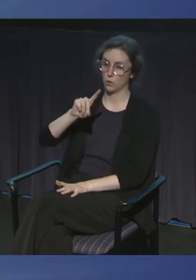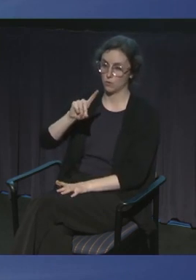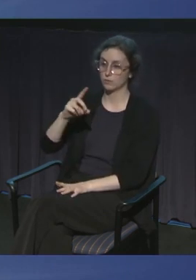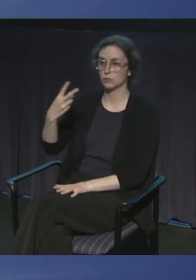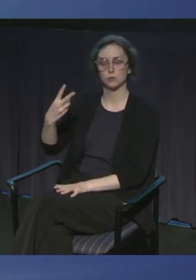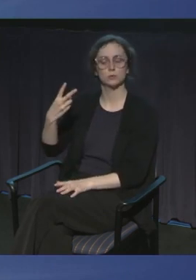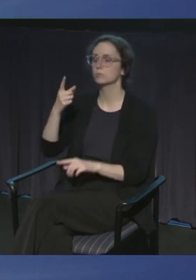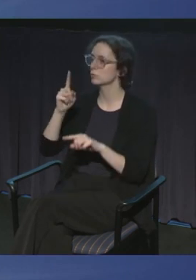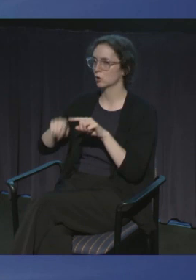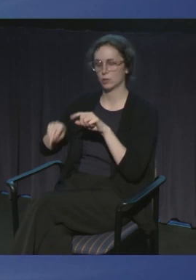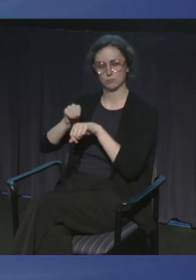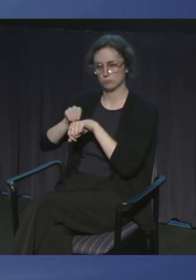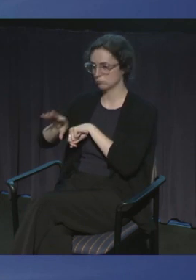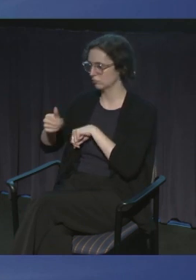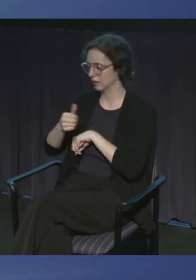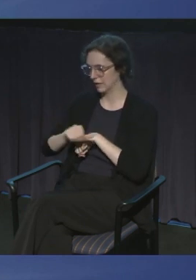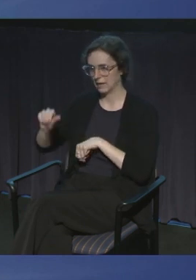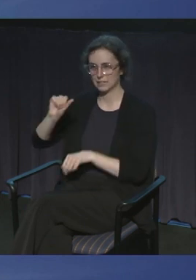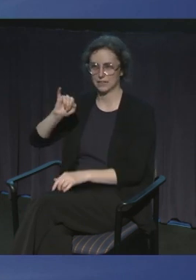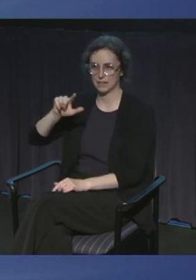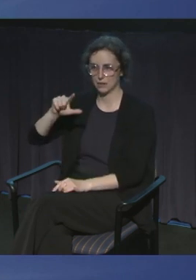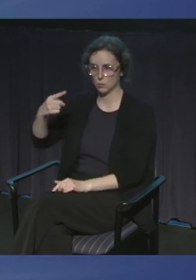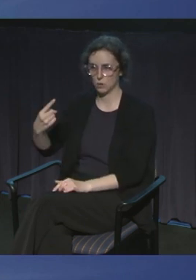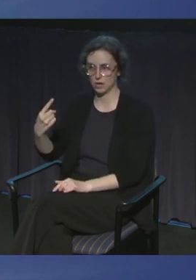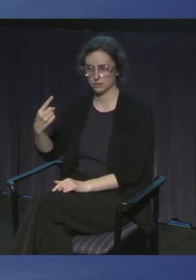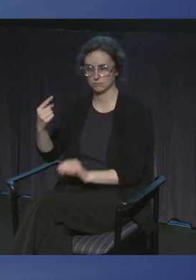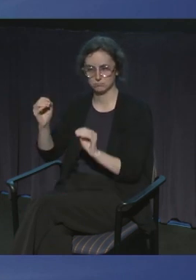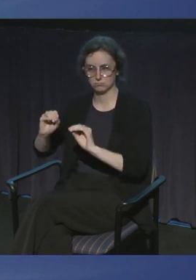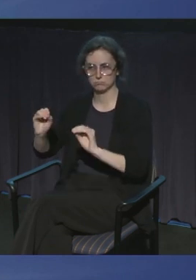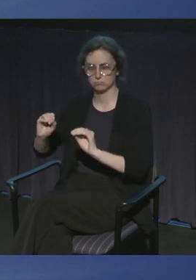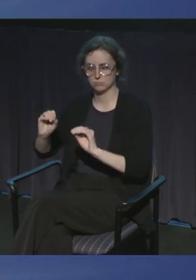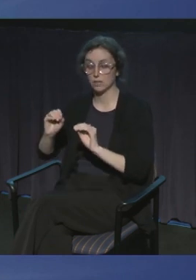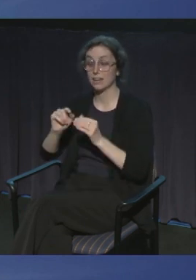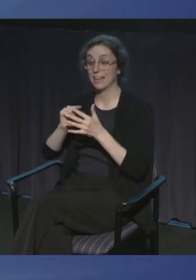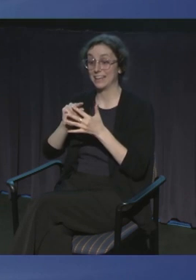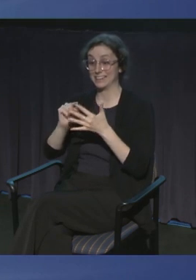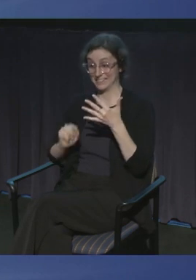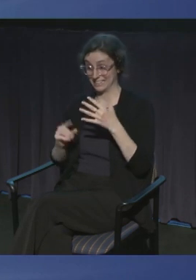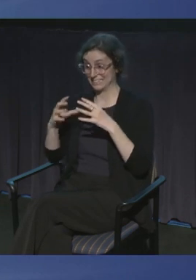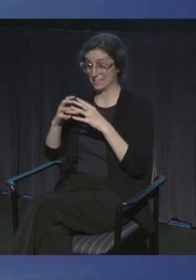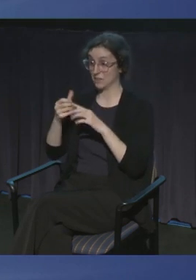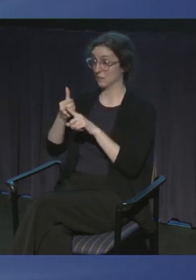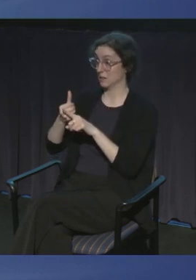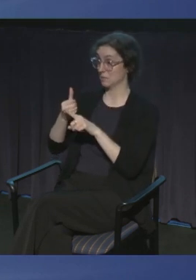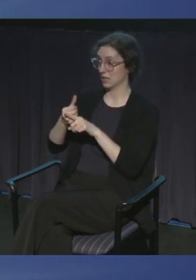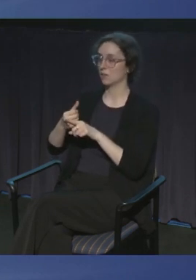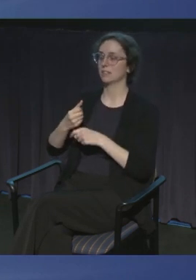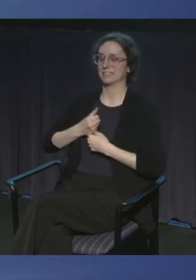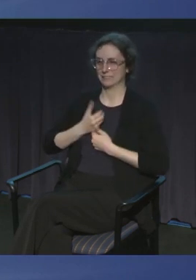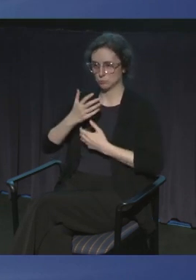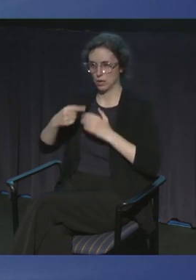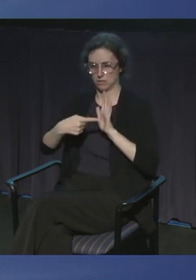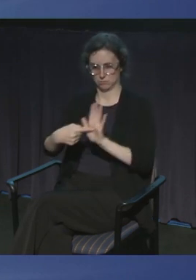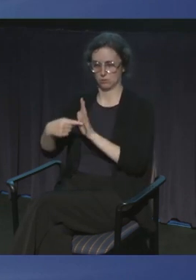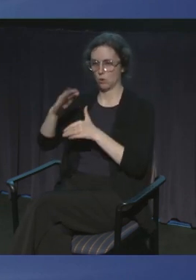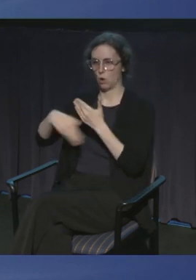SARS-COVID-2 CANNOT INDUCE ANY IL-1 IN THIS EPITHELIAL CELLS AND THESE ARE THE ONES